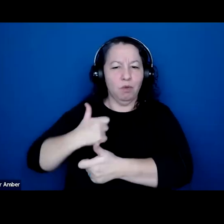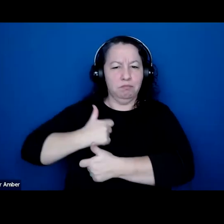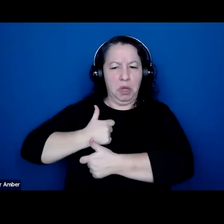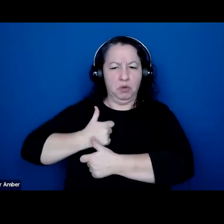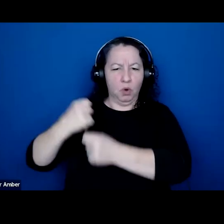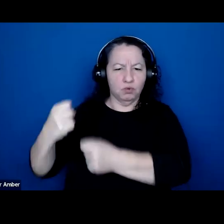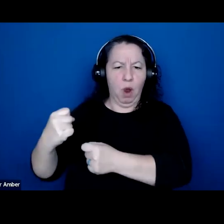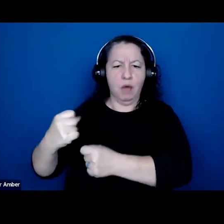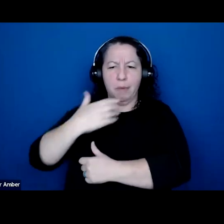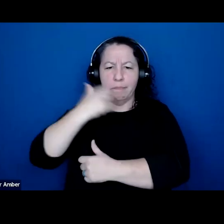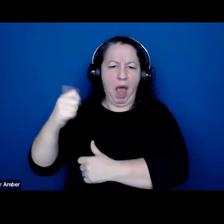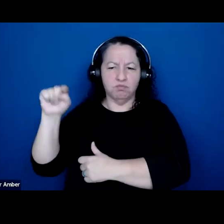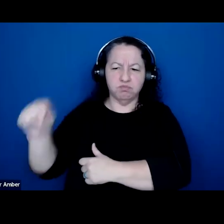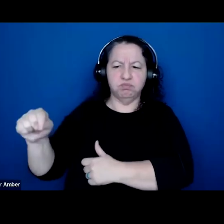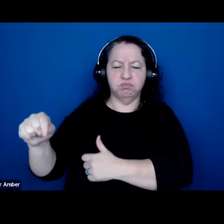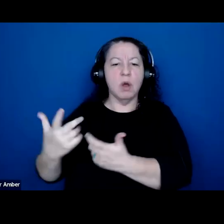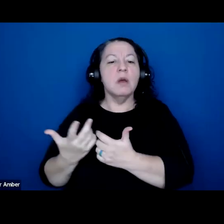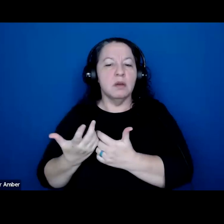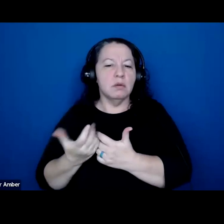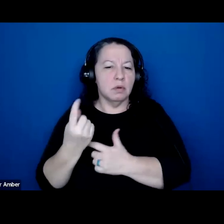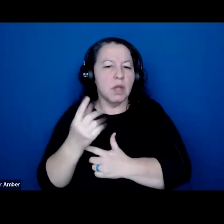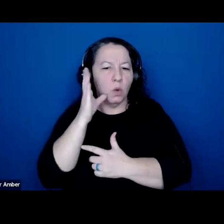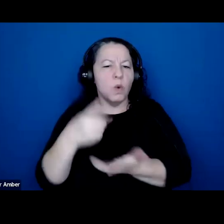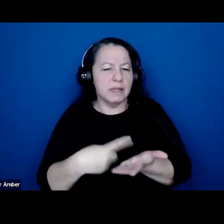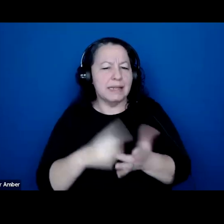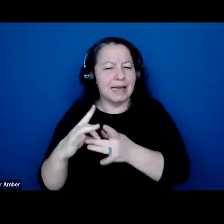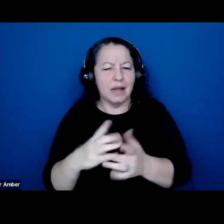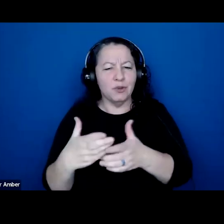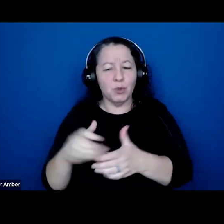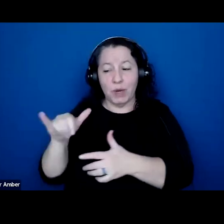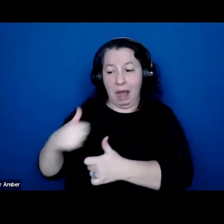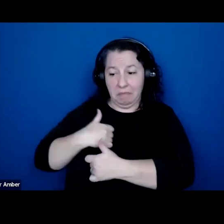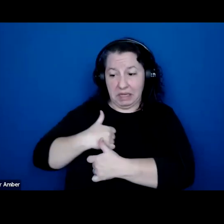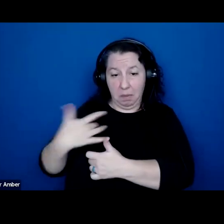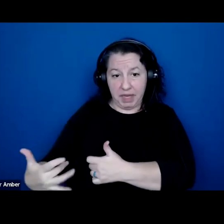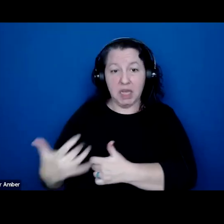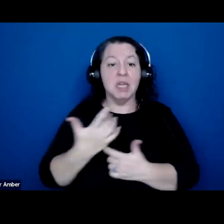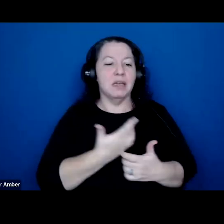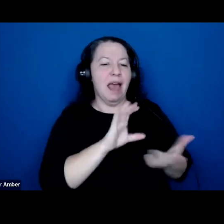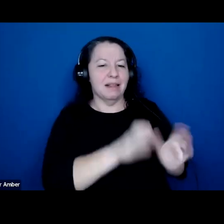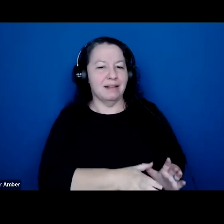who will talk about the connections between militarism and the climate crisis from their own perspectives, draw connections